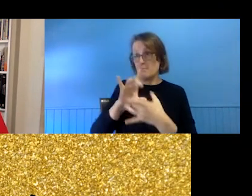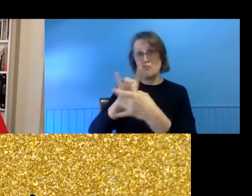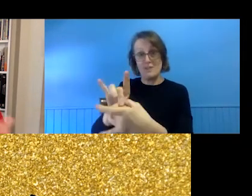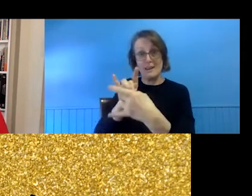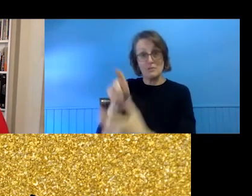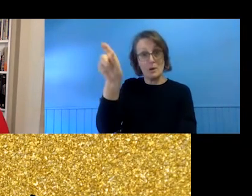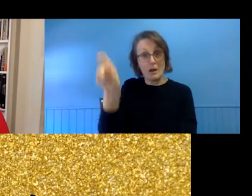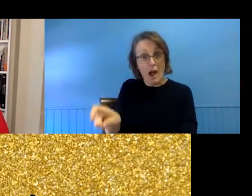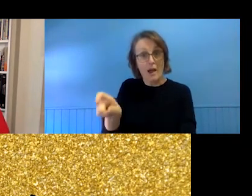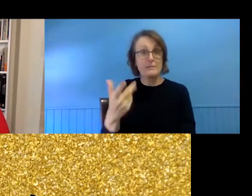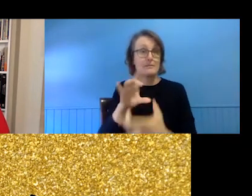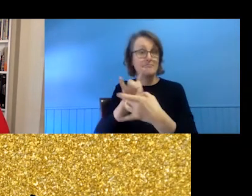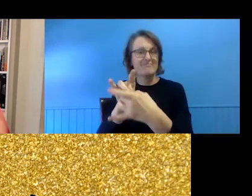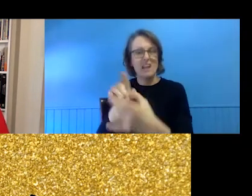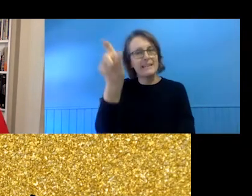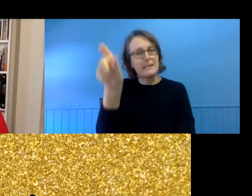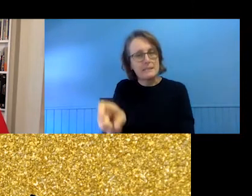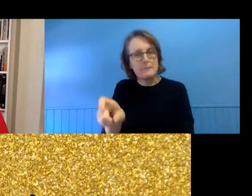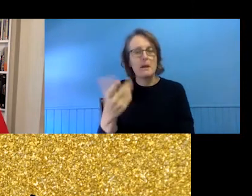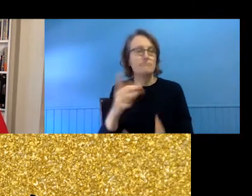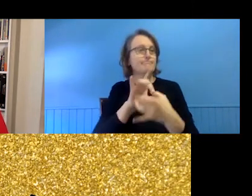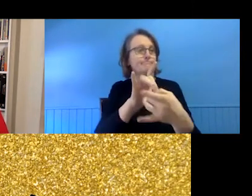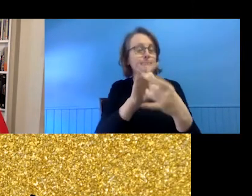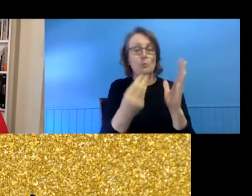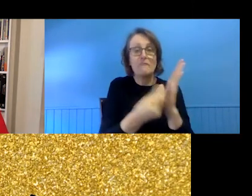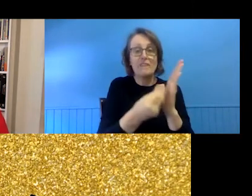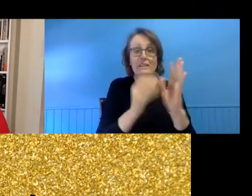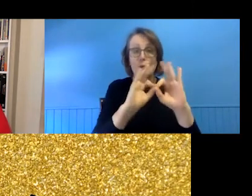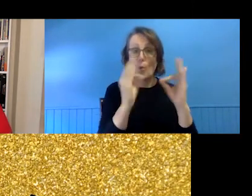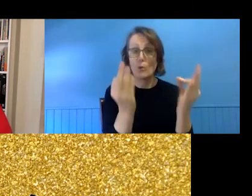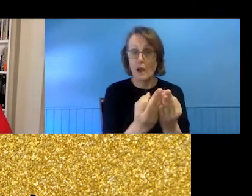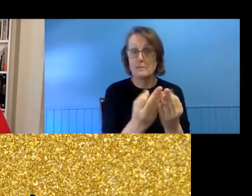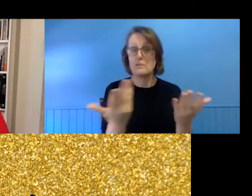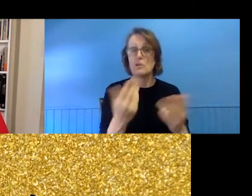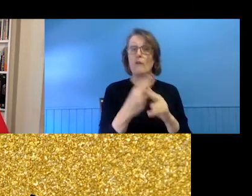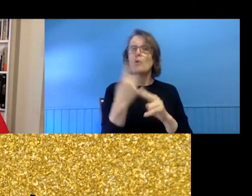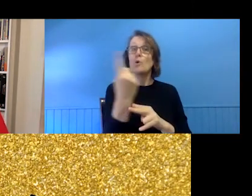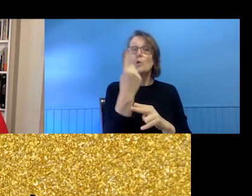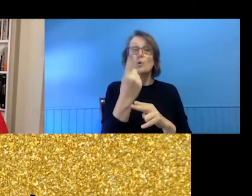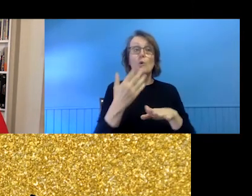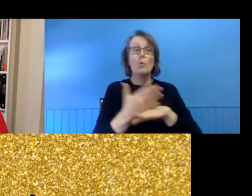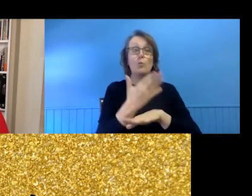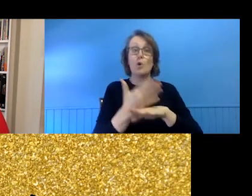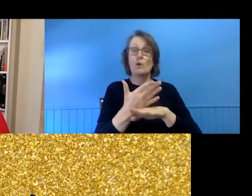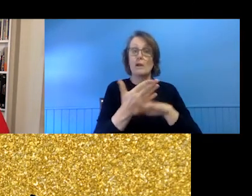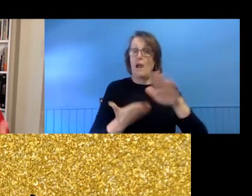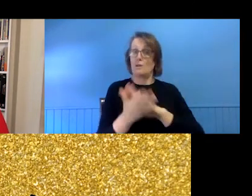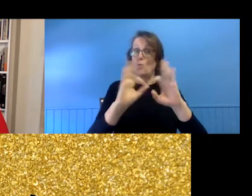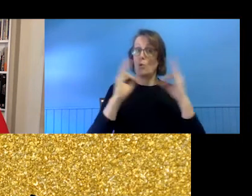customer, or with funding bodies. The same is true for those of us joining us from larger organisations. Your relationships